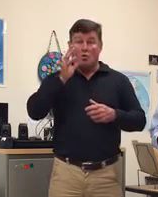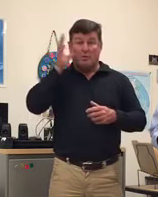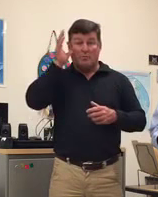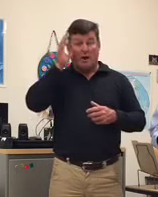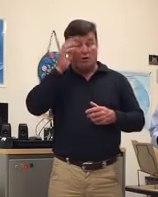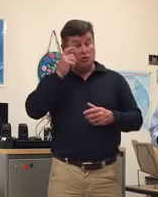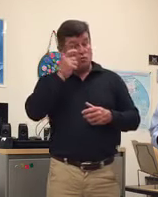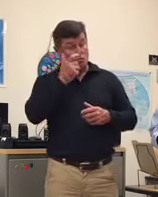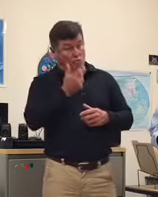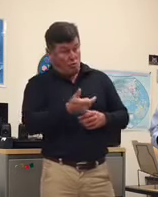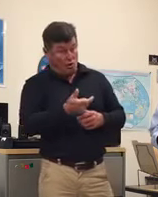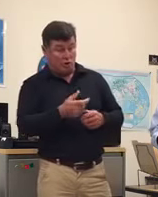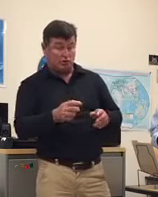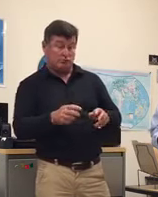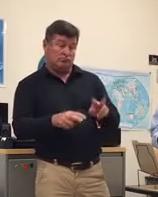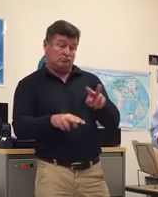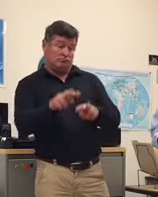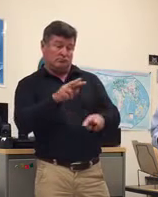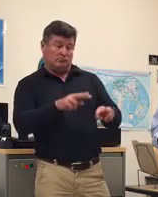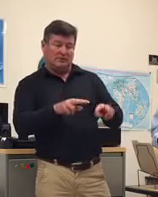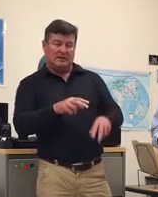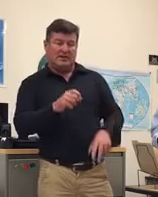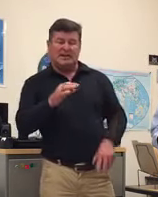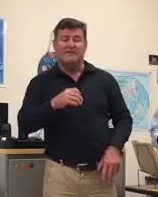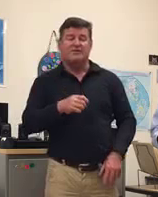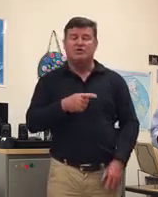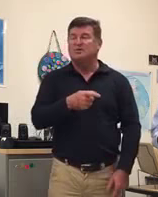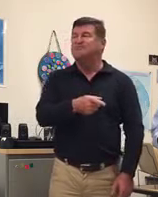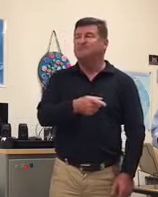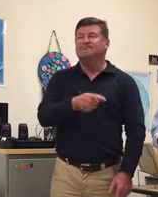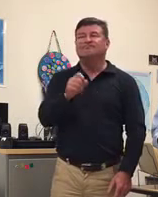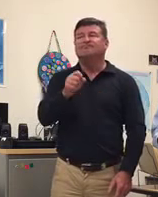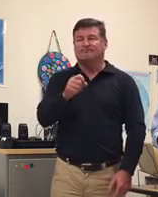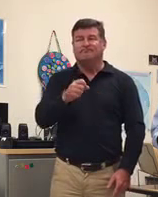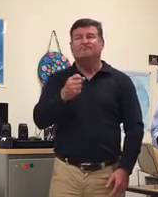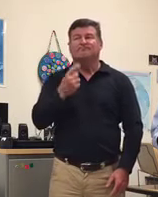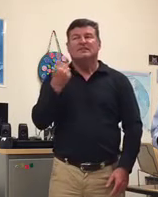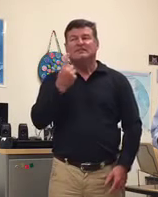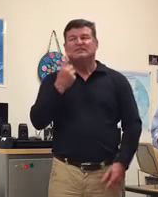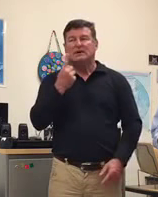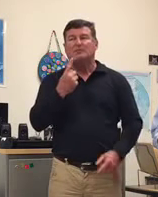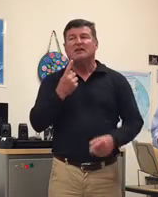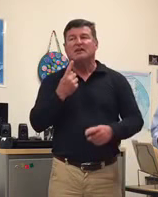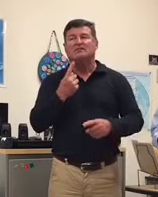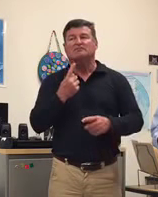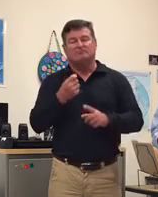Now, once you see the tape, and if you have decided that there are allegations of abuse